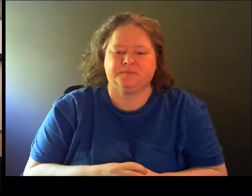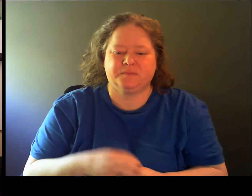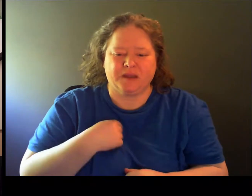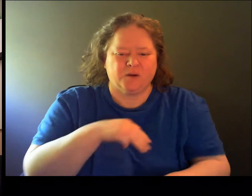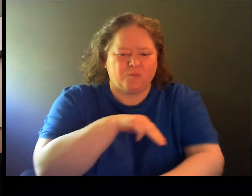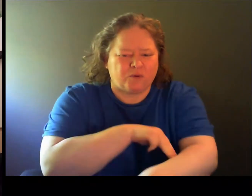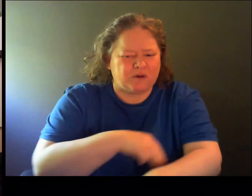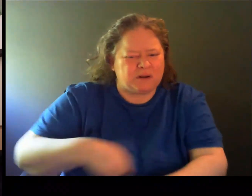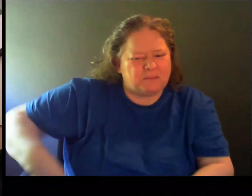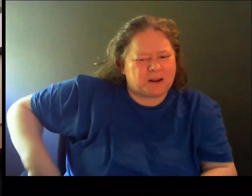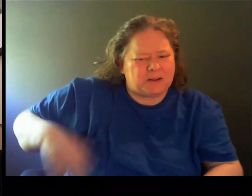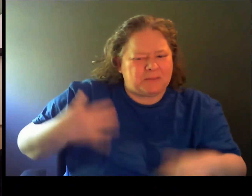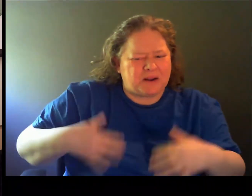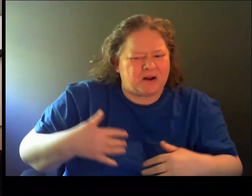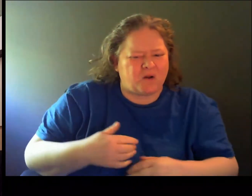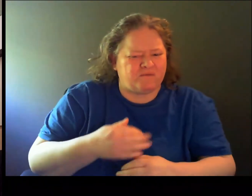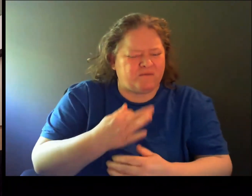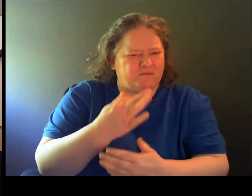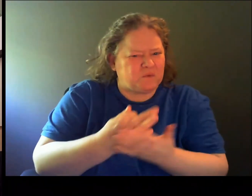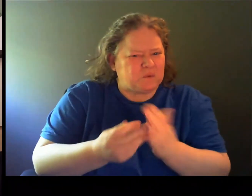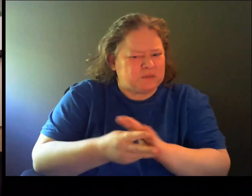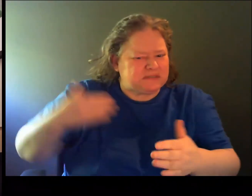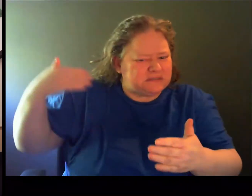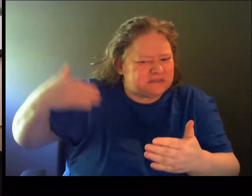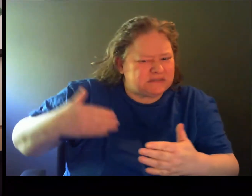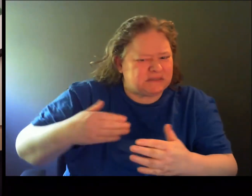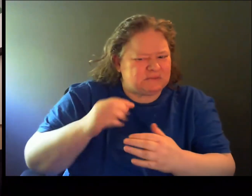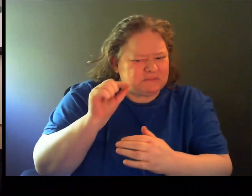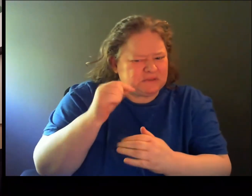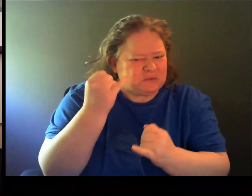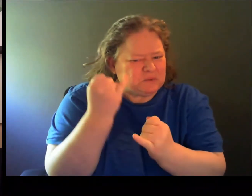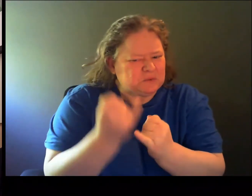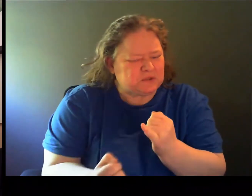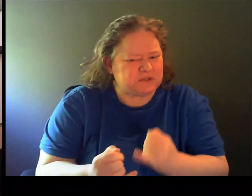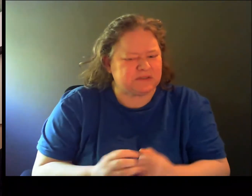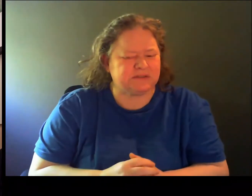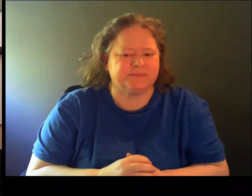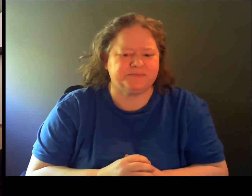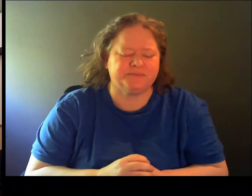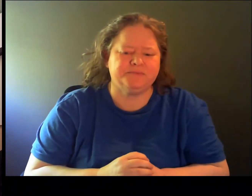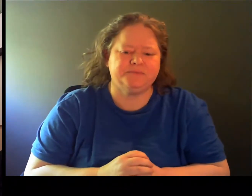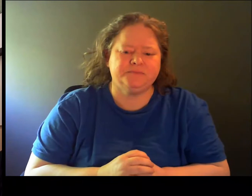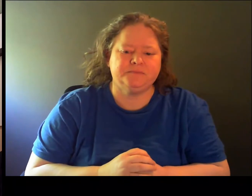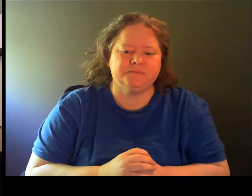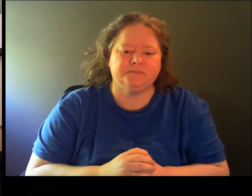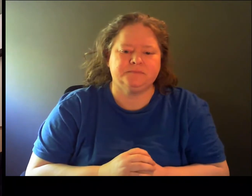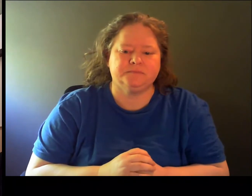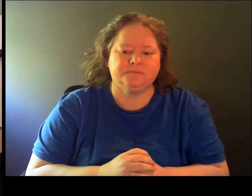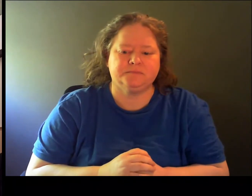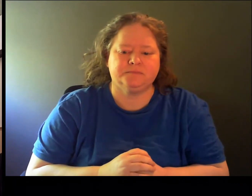I’ve had problems with back pain over the last couple of weeks - it has gotten a little bit worse.